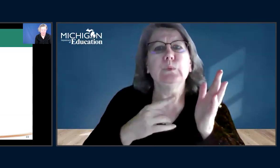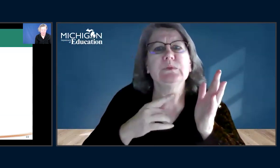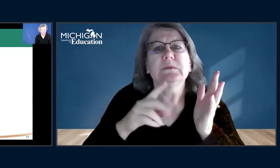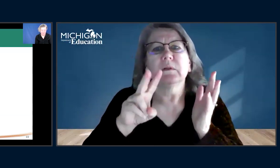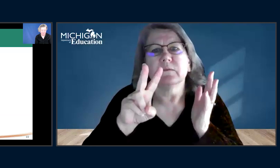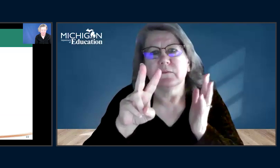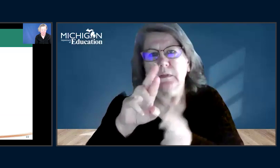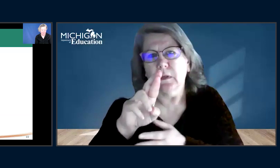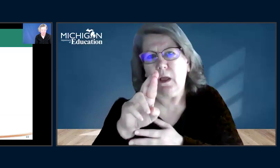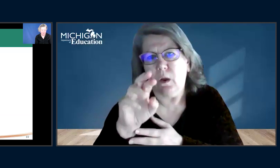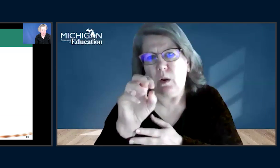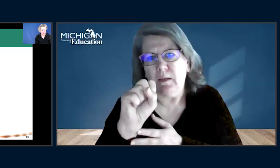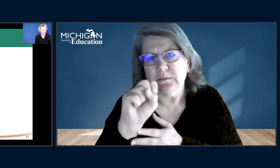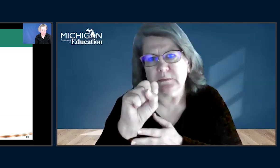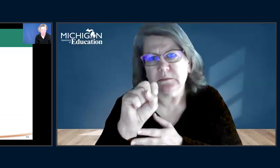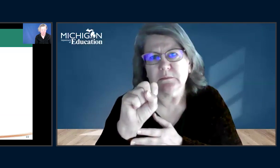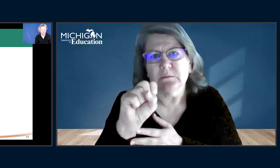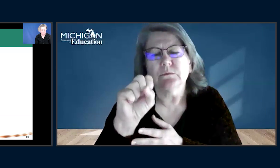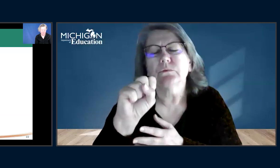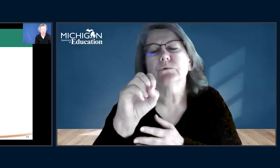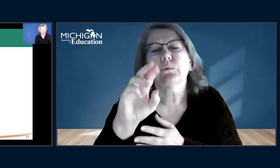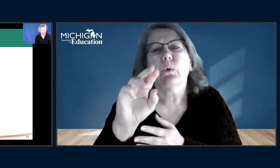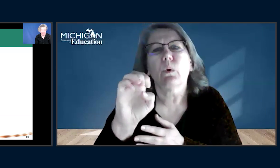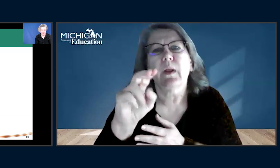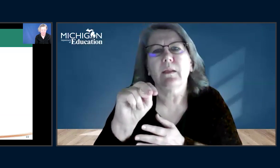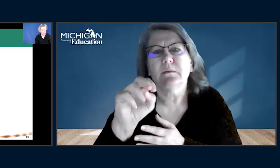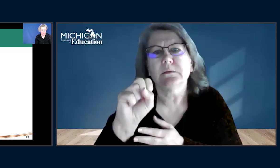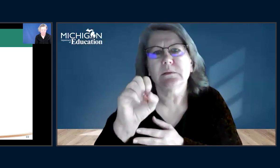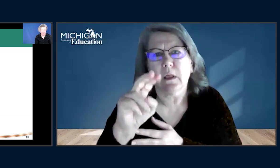it will be me. I am deaf, and I do use VRS,